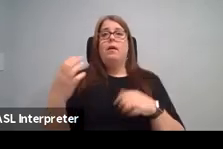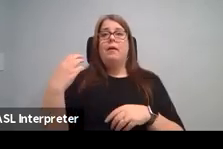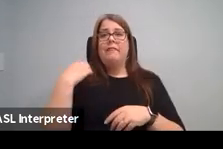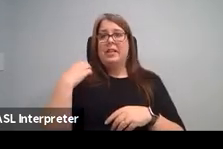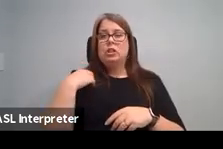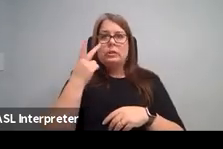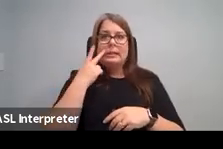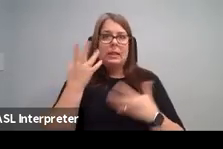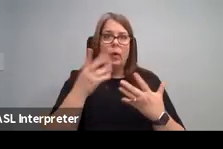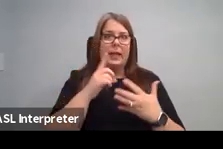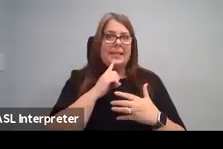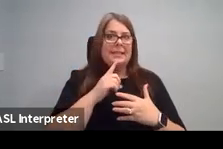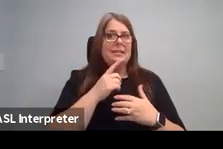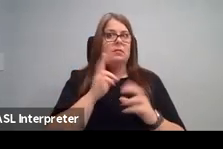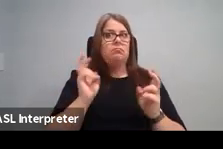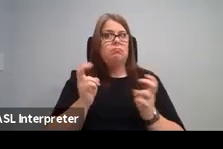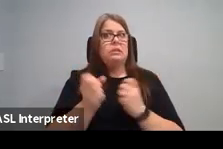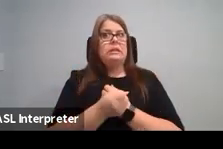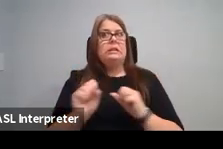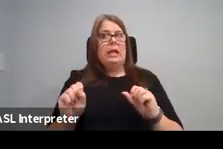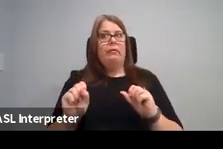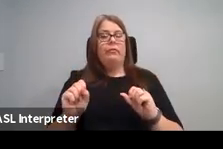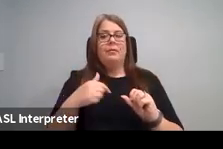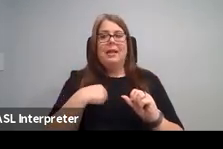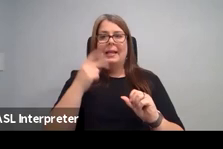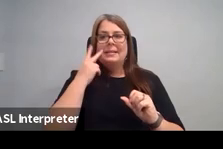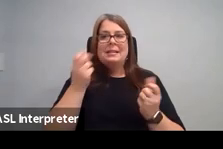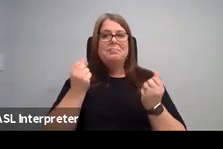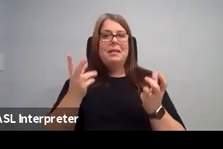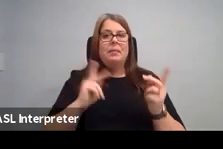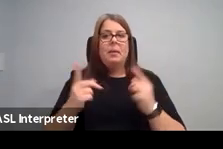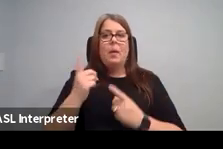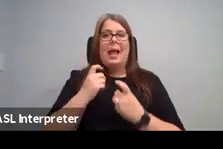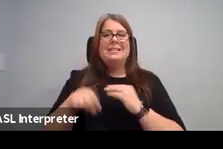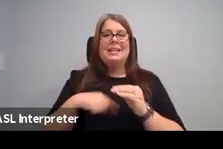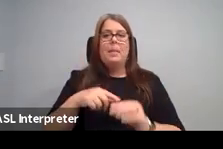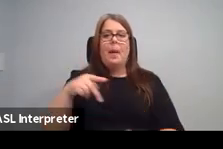Allison Frenzel : I just wanted to answer that across the board because I see a lot of PP e questions coming in. It's not our forte.